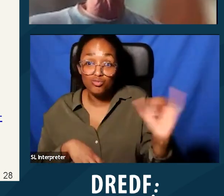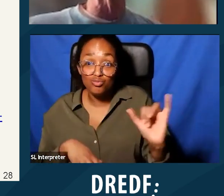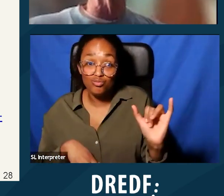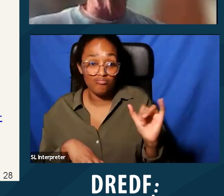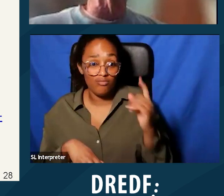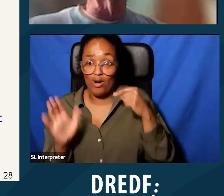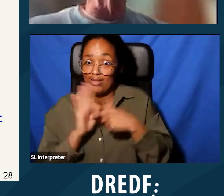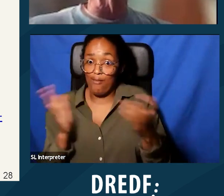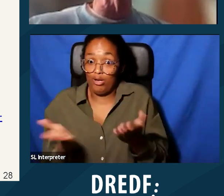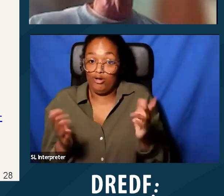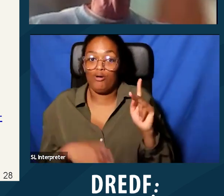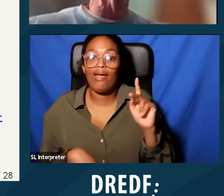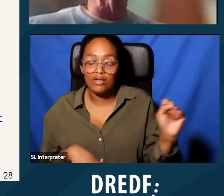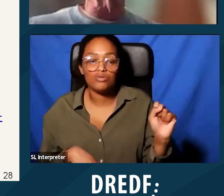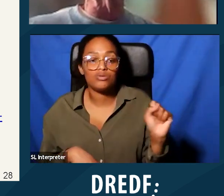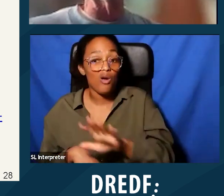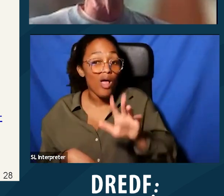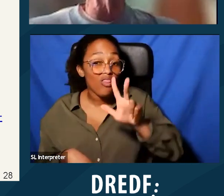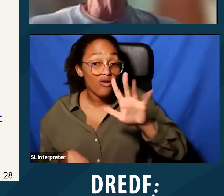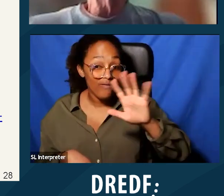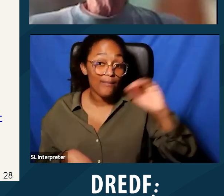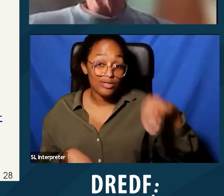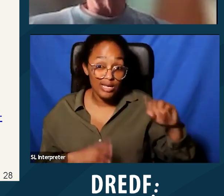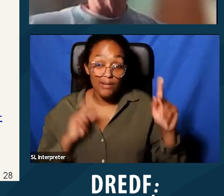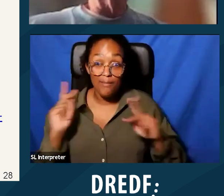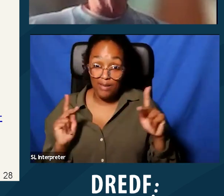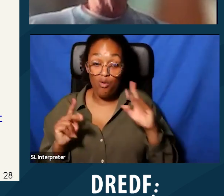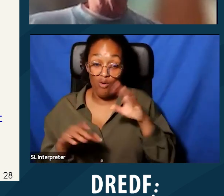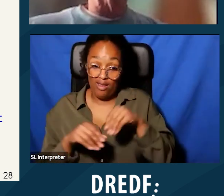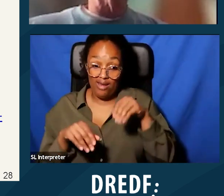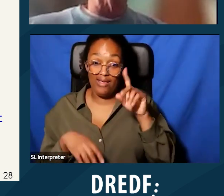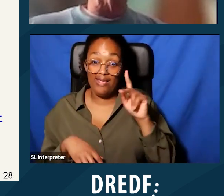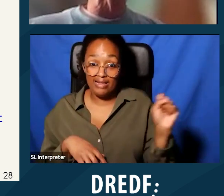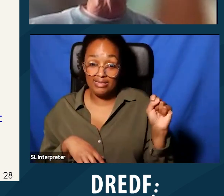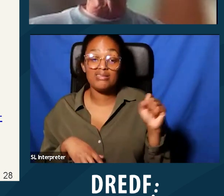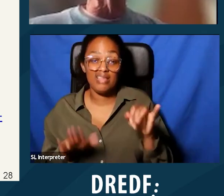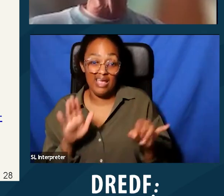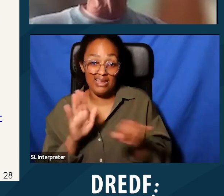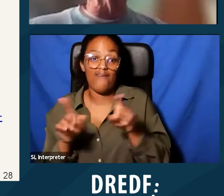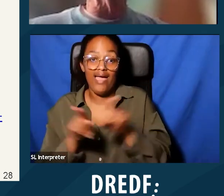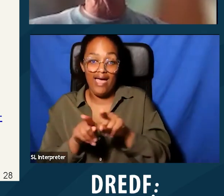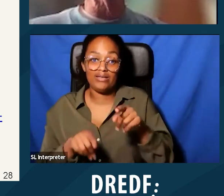about 35% of the people in Kansas identify as progressive. Actually, I saw some poll there.